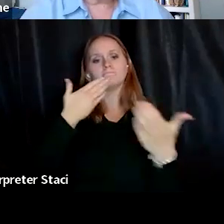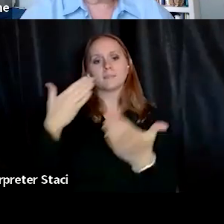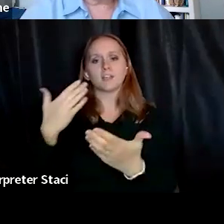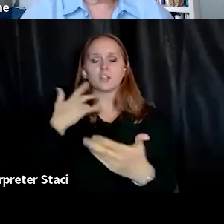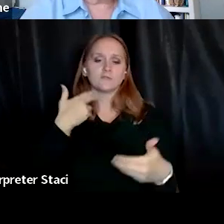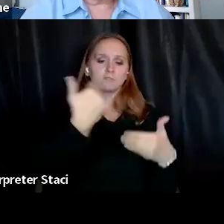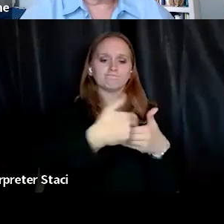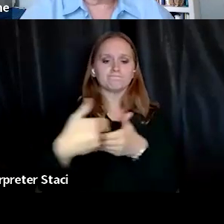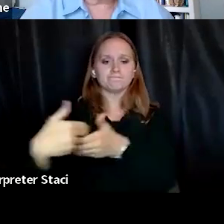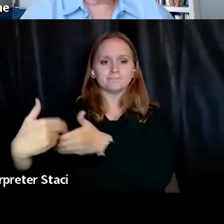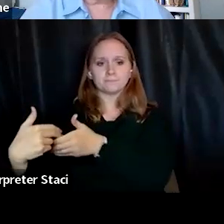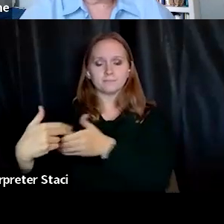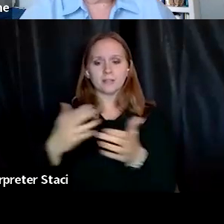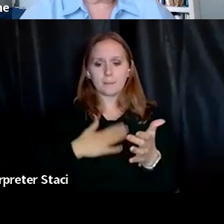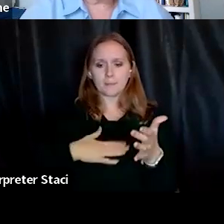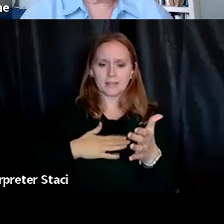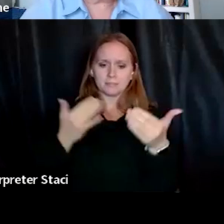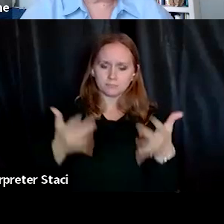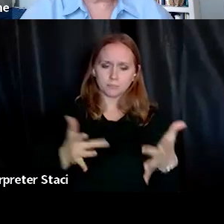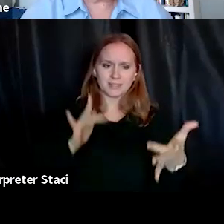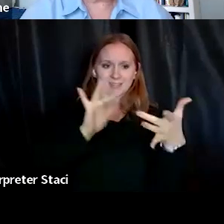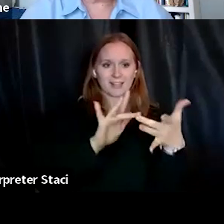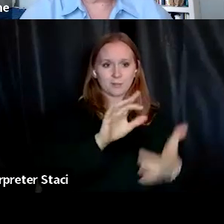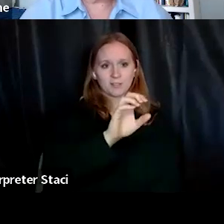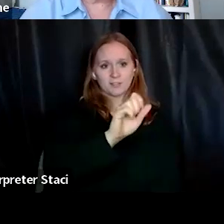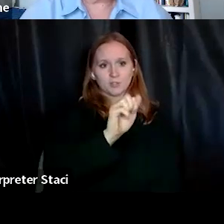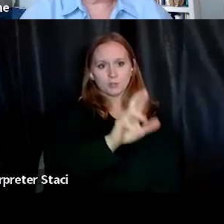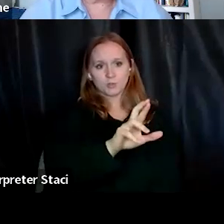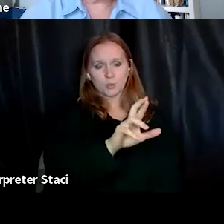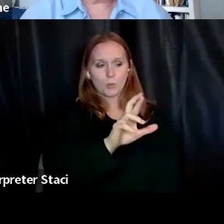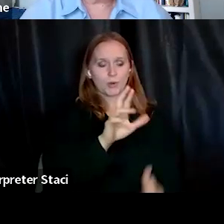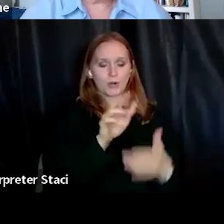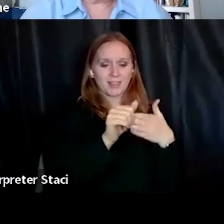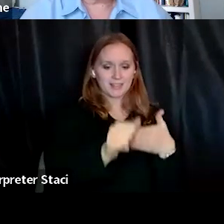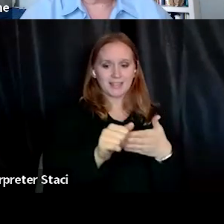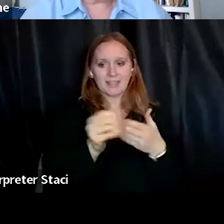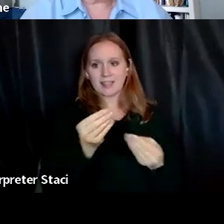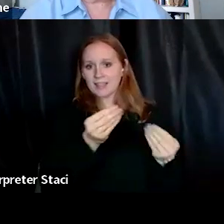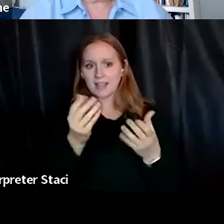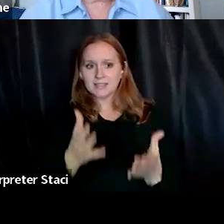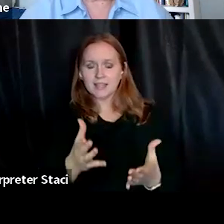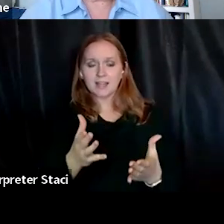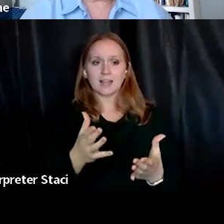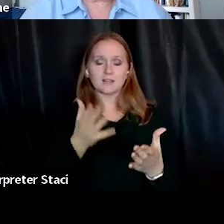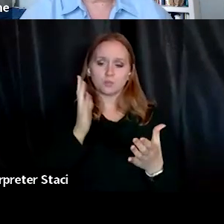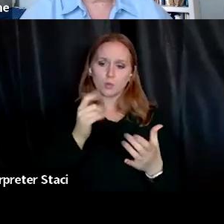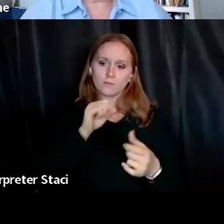And please connect with your SOAR leads, liaisons here. We'd love to help you really begin the conversations